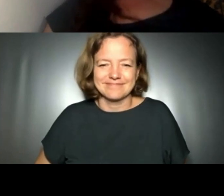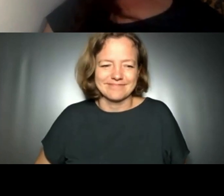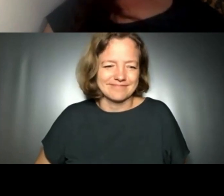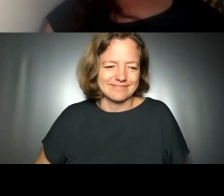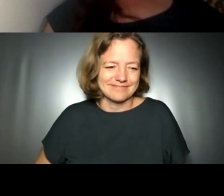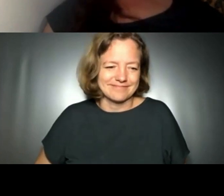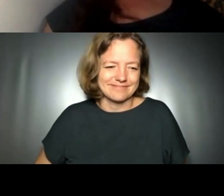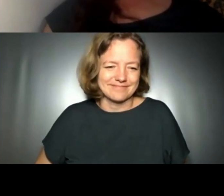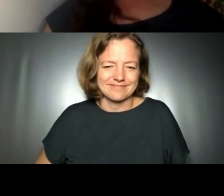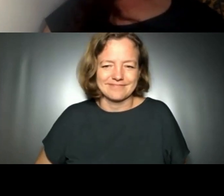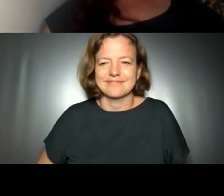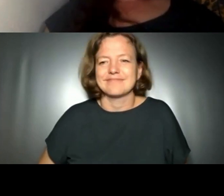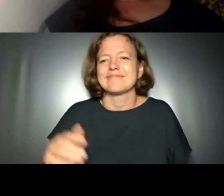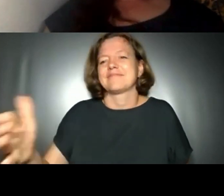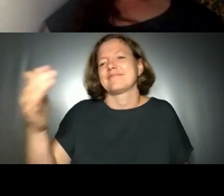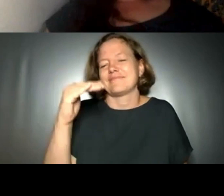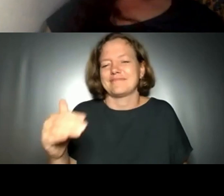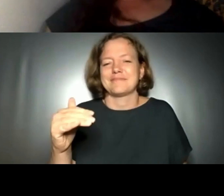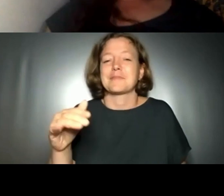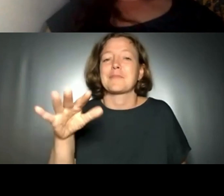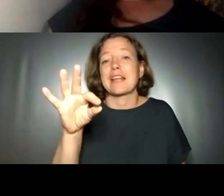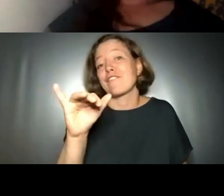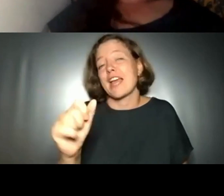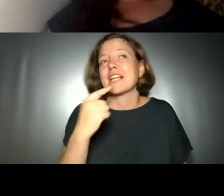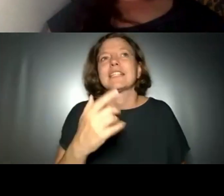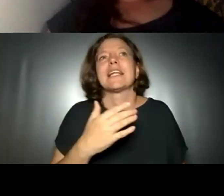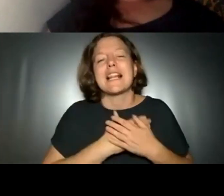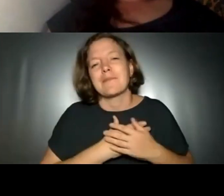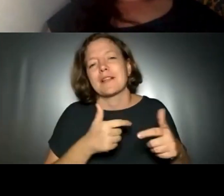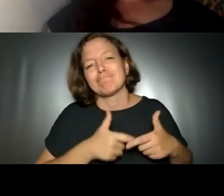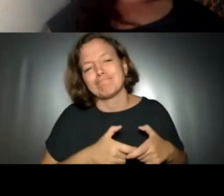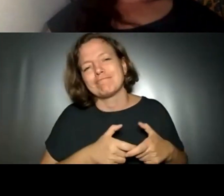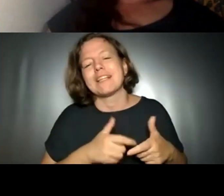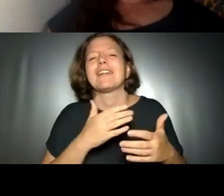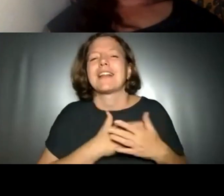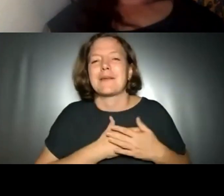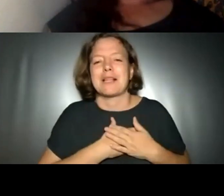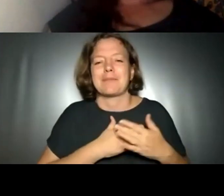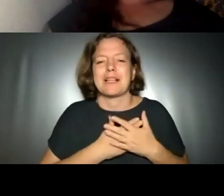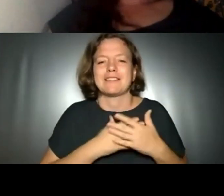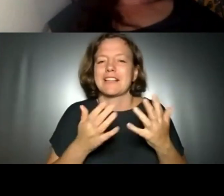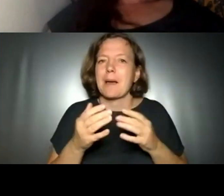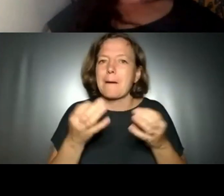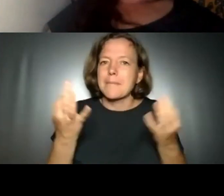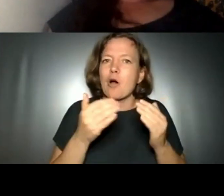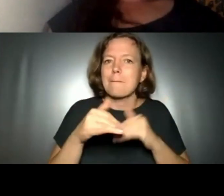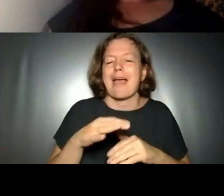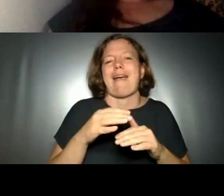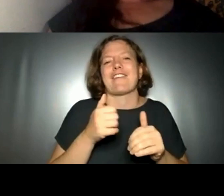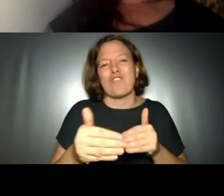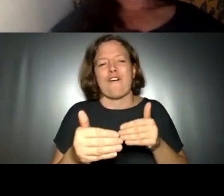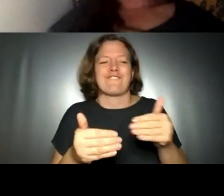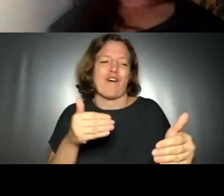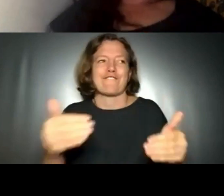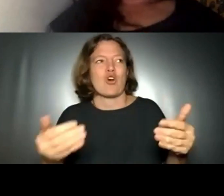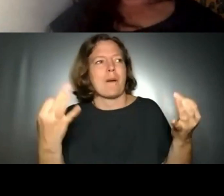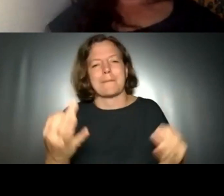Fia says: "Love, love, love - it needs more gatekeepers like you, hotties!" So, yeah, not just an intellectual compliment,